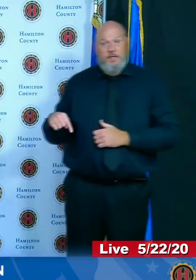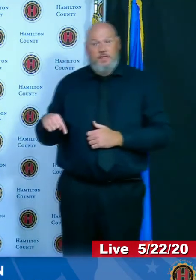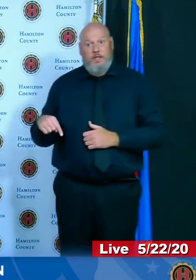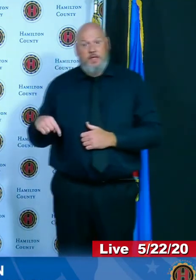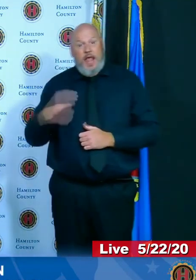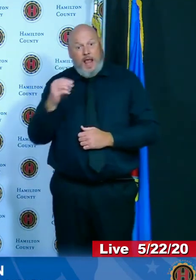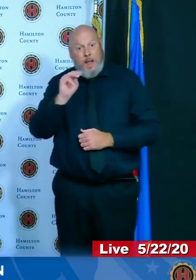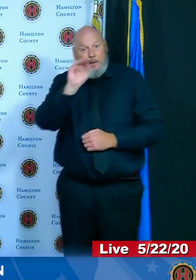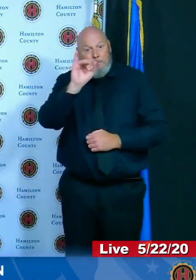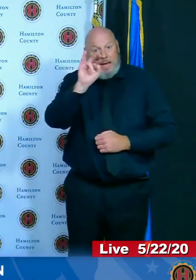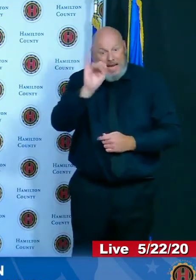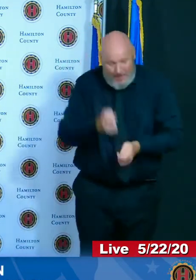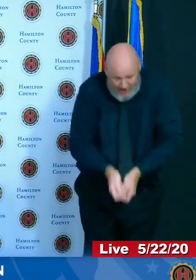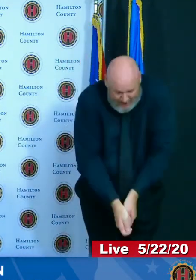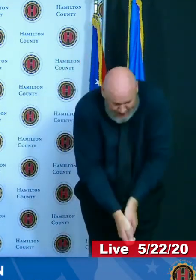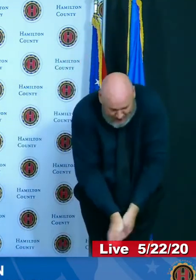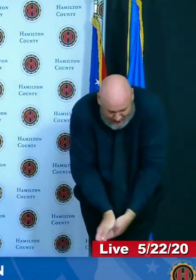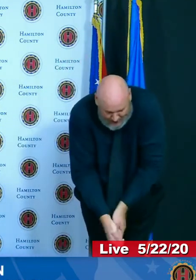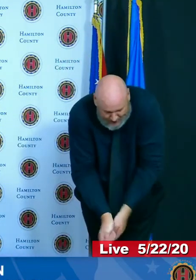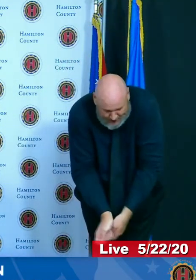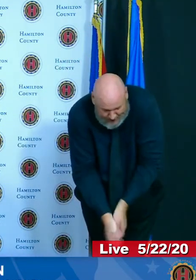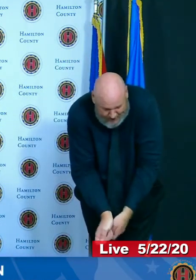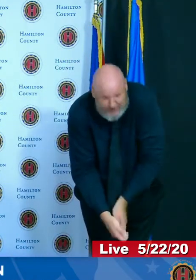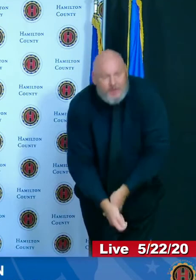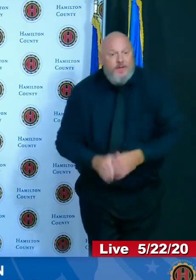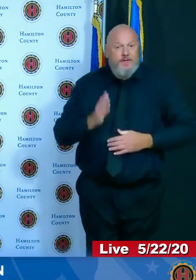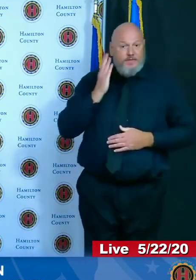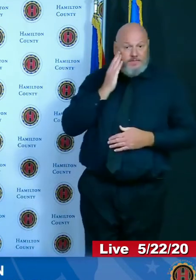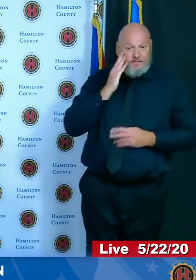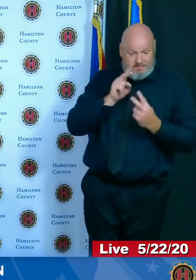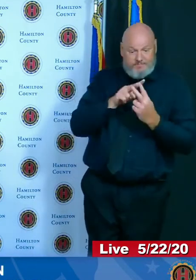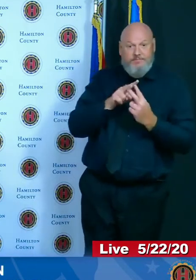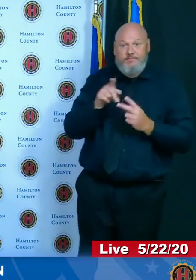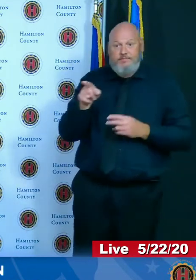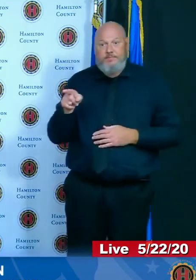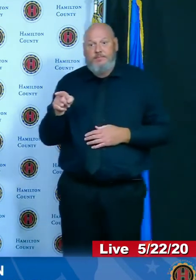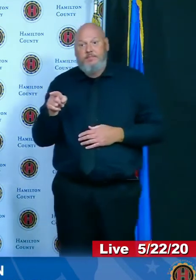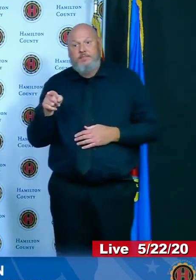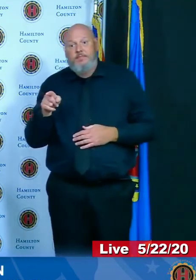training for all types of Sports is allowed to begin on May 26 this includes